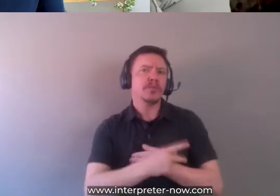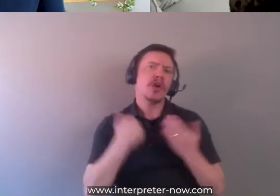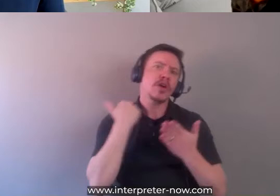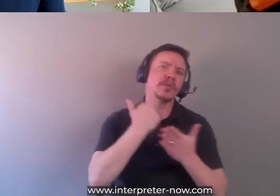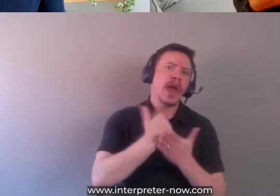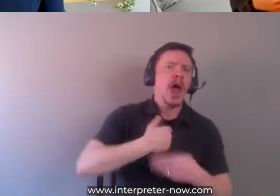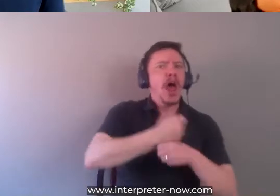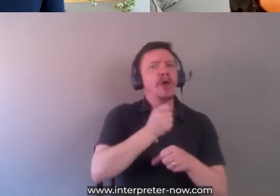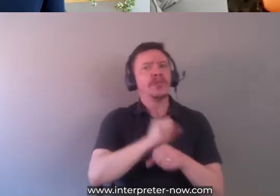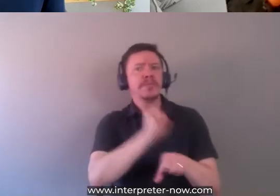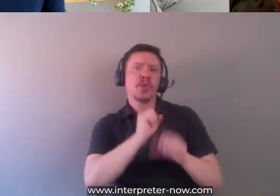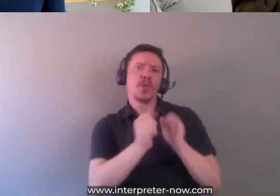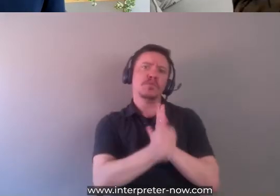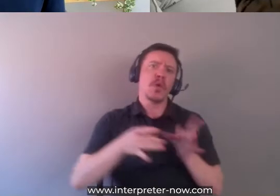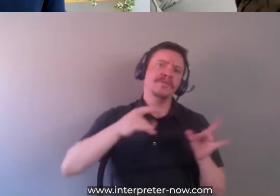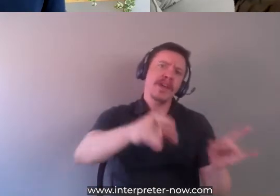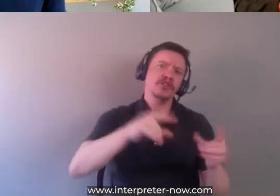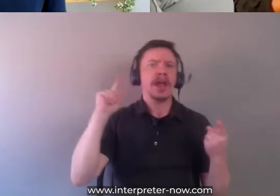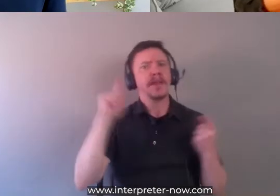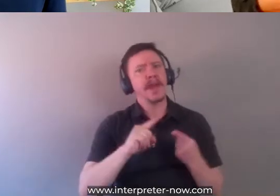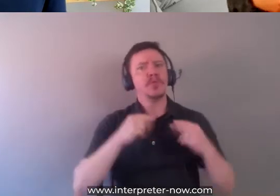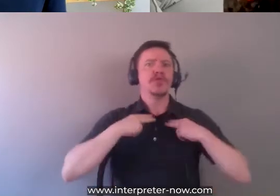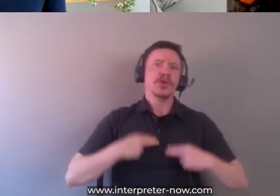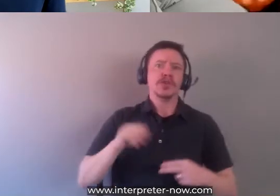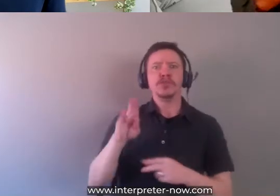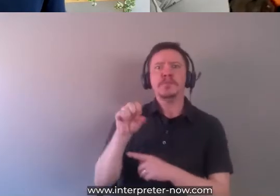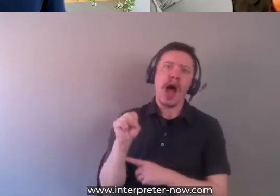work more efficient, and they will reduce human bias by being more objective because